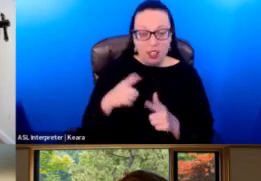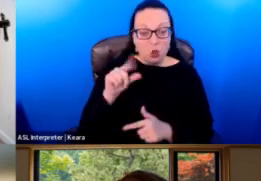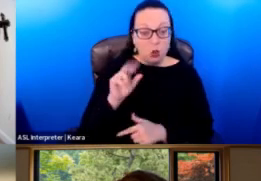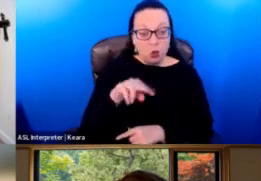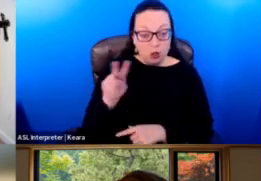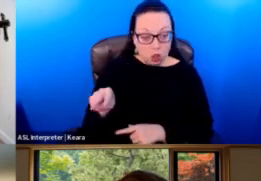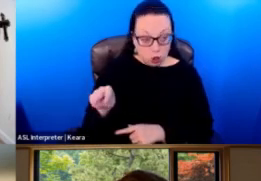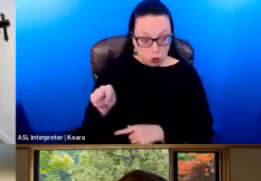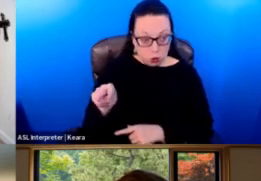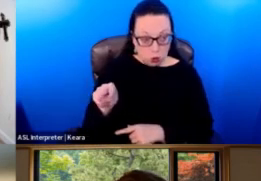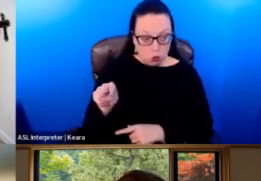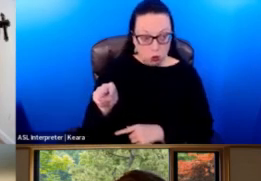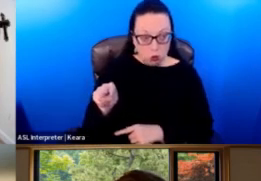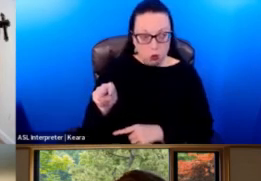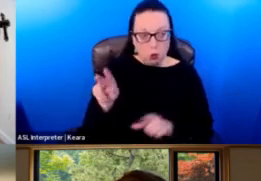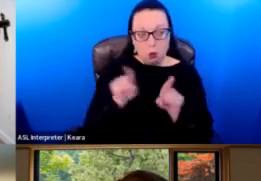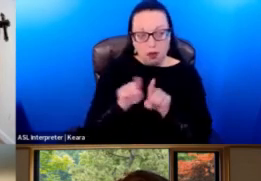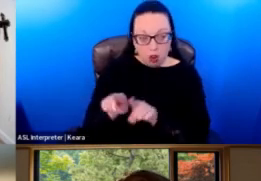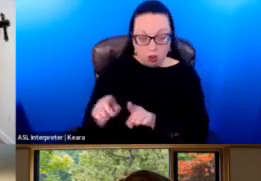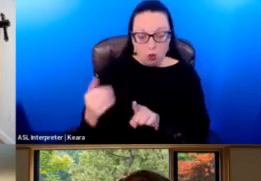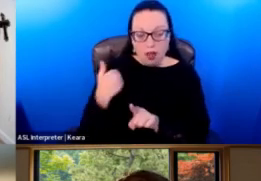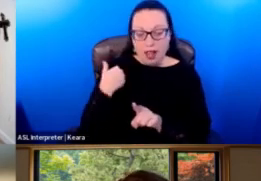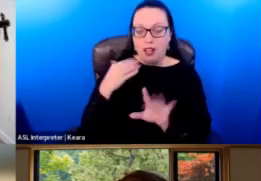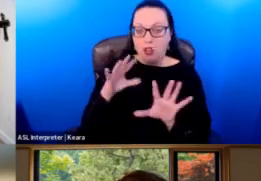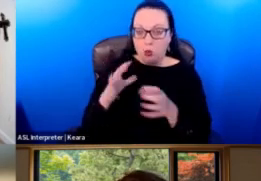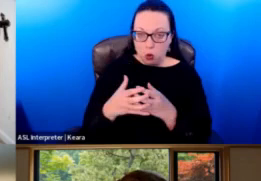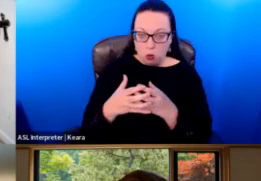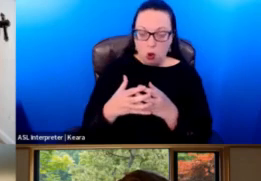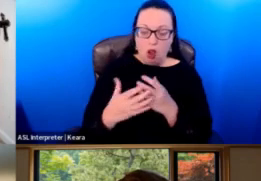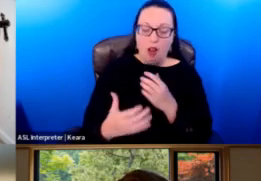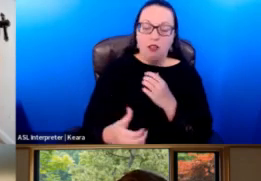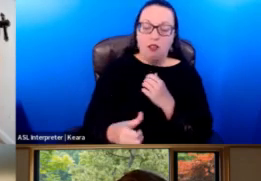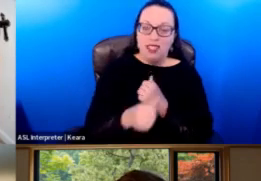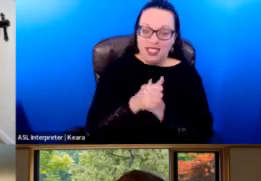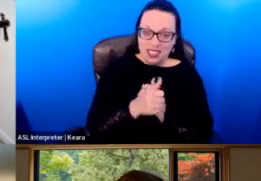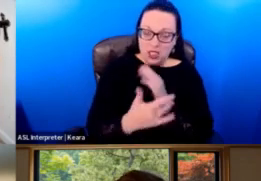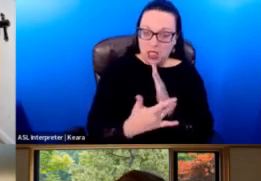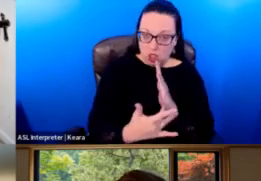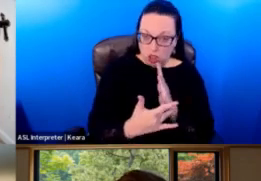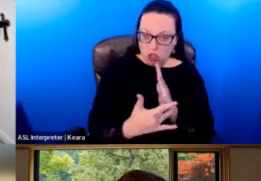in employment. So what are some low tech and high tech resources that folks can use to empower